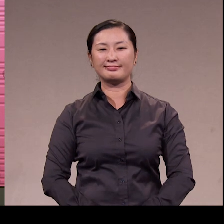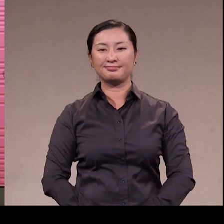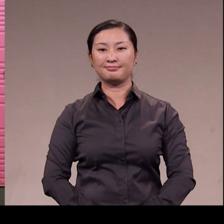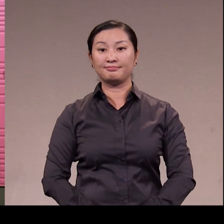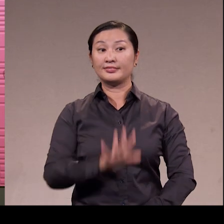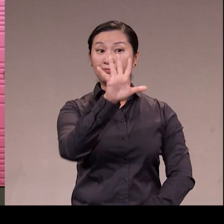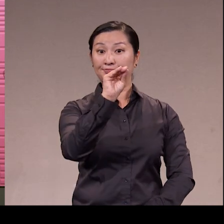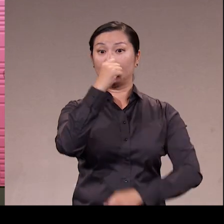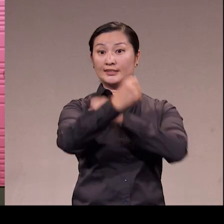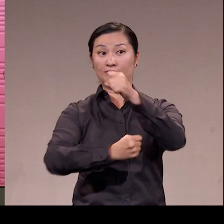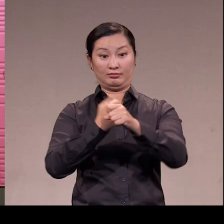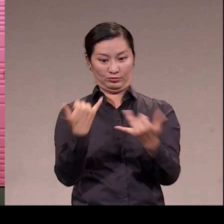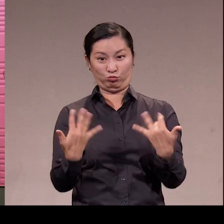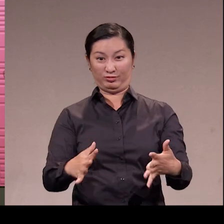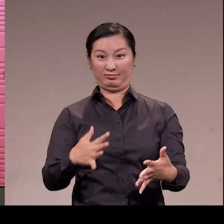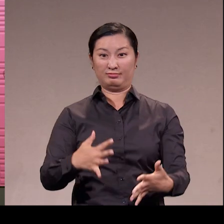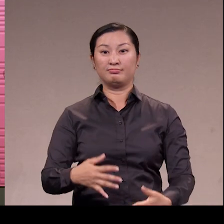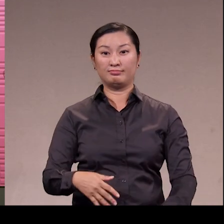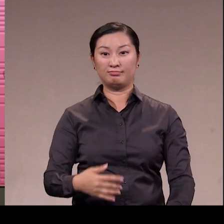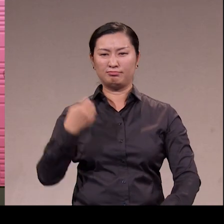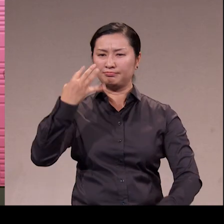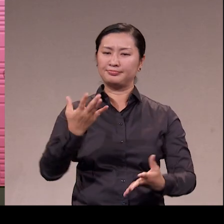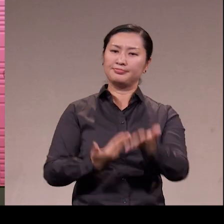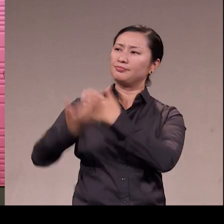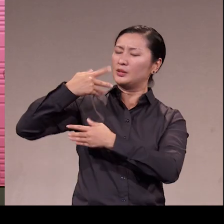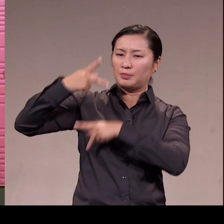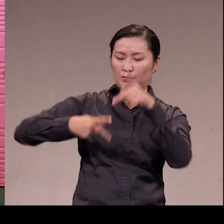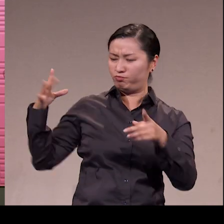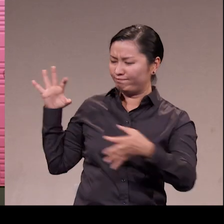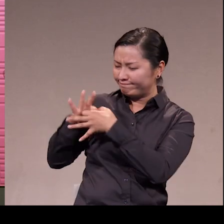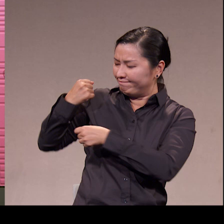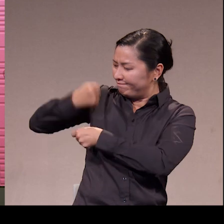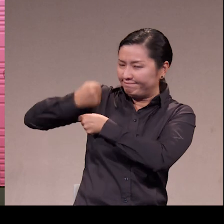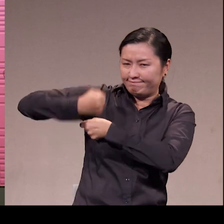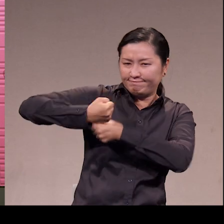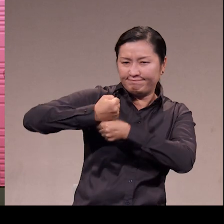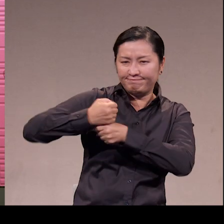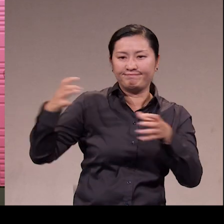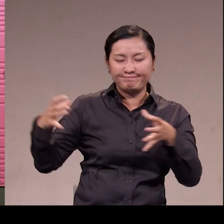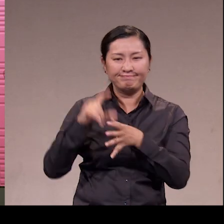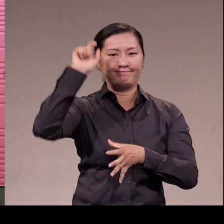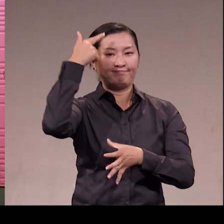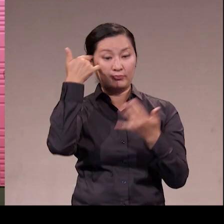50 years on, as a result of people working closely with the government, we are now a harmonious